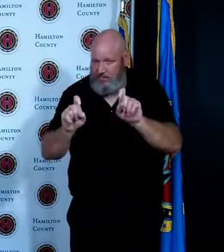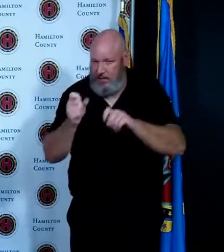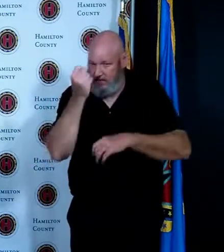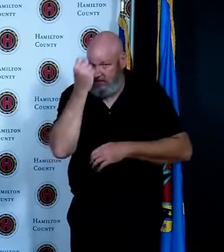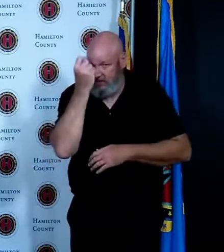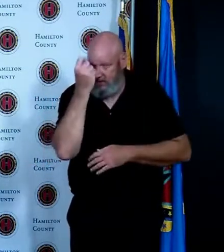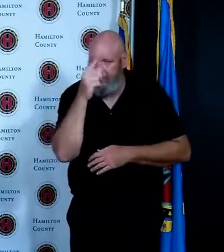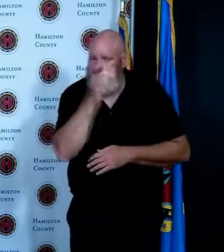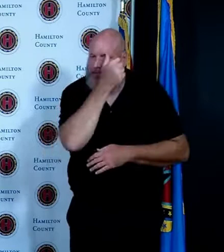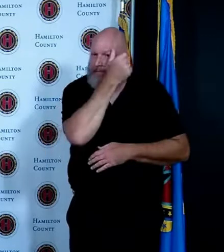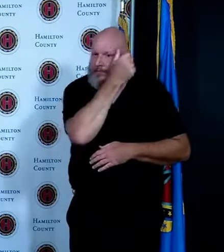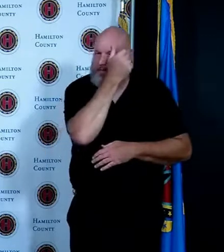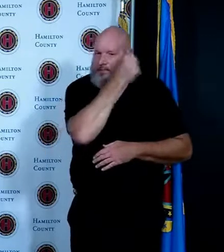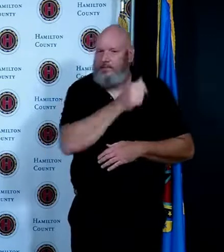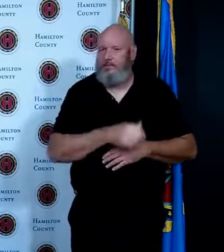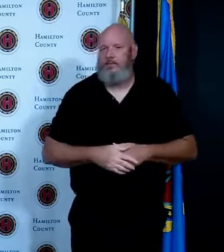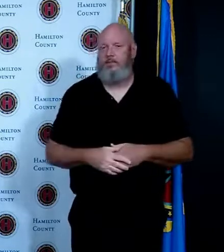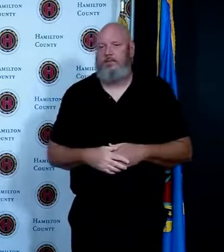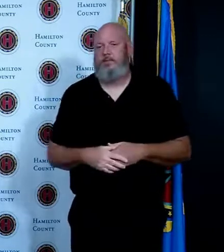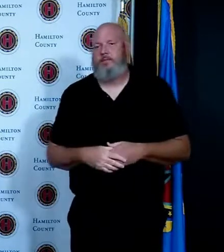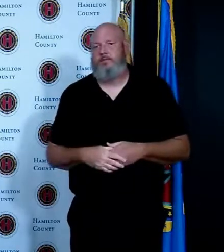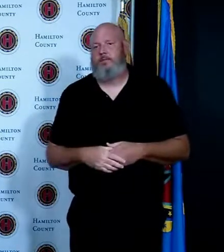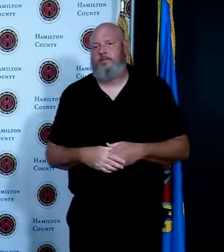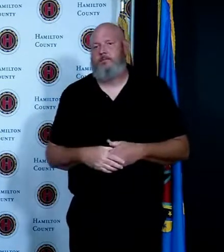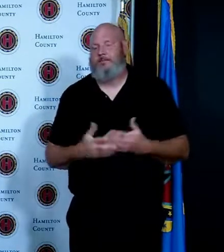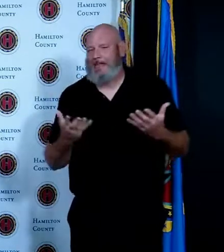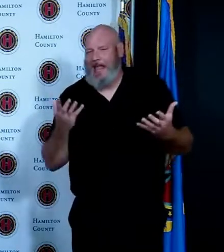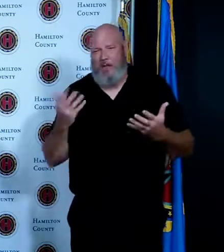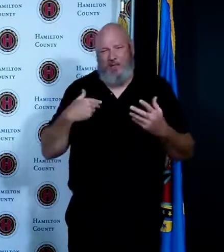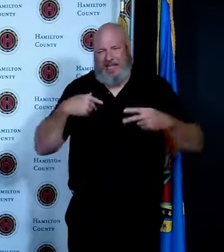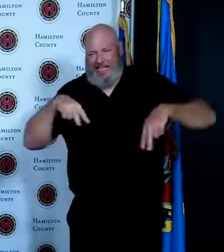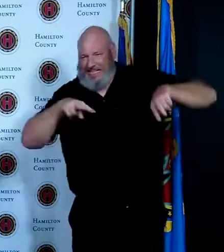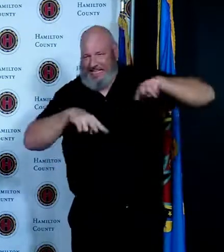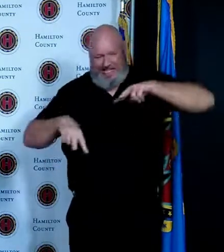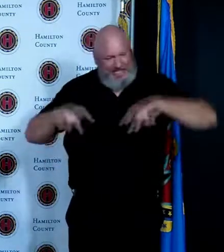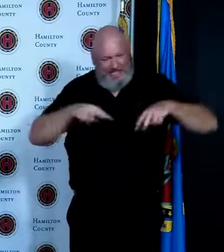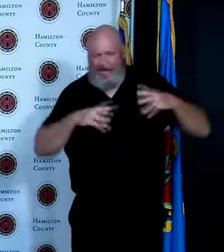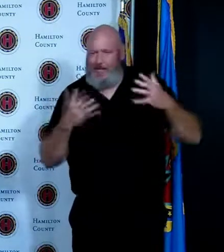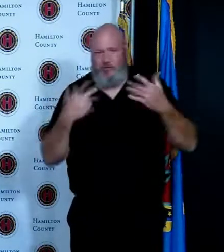is definitely in the wrong direction similarly in mid-june we are at 15